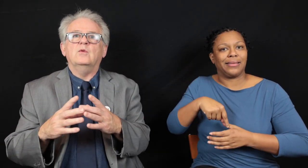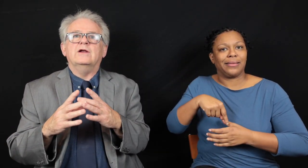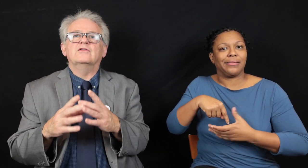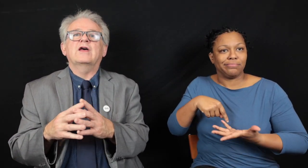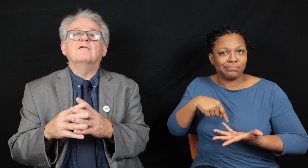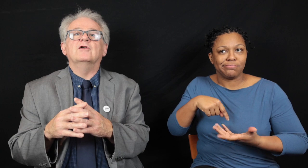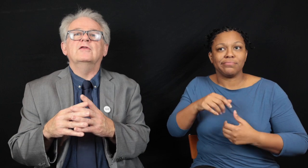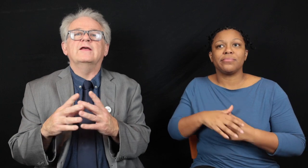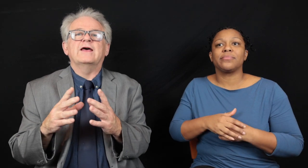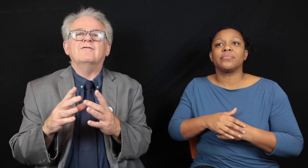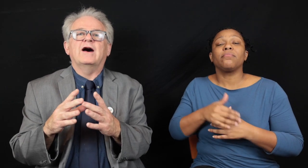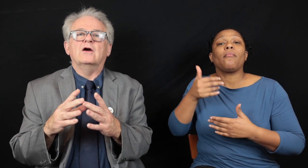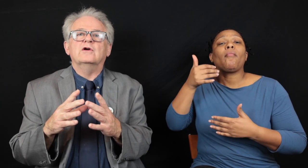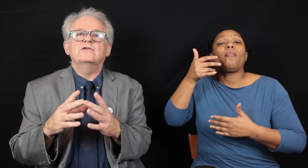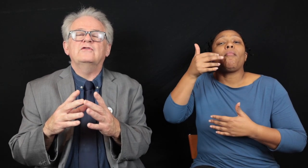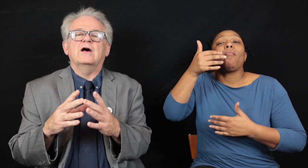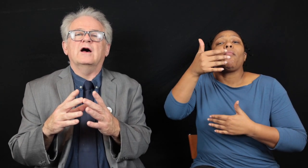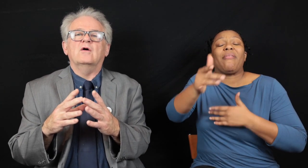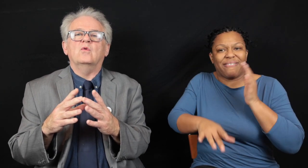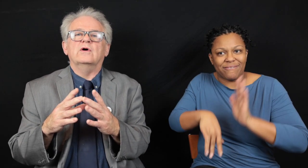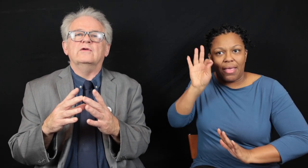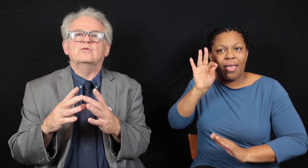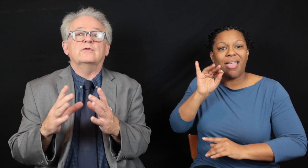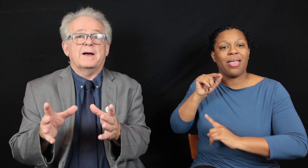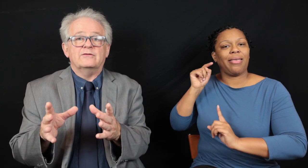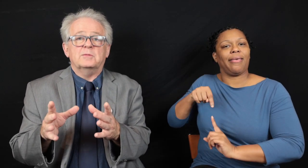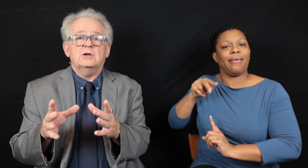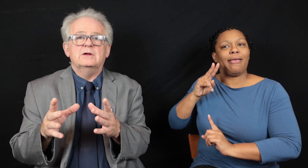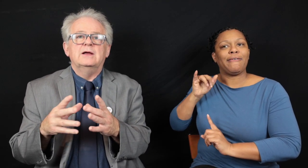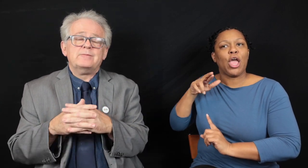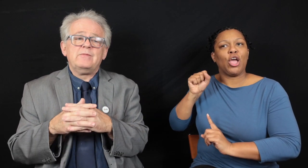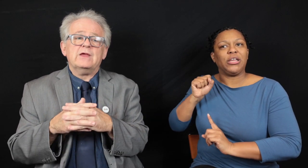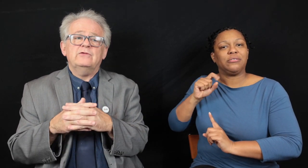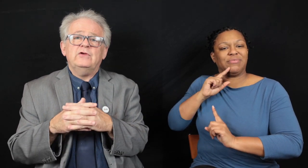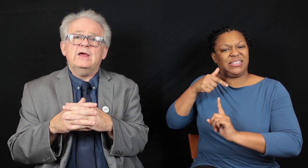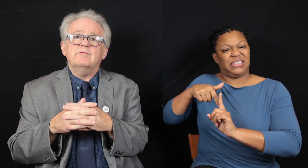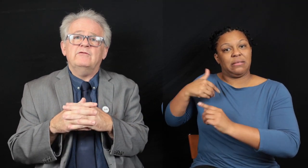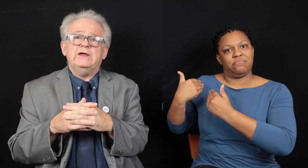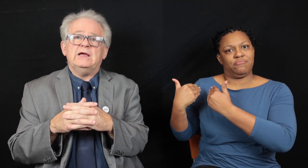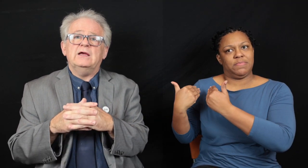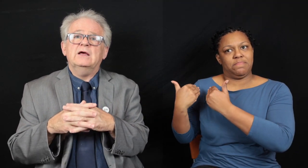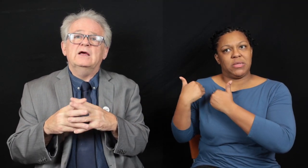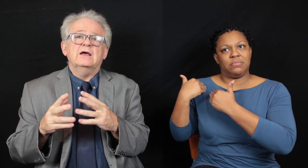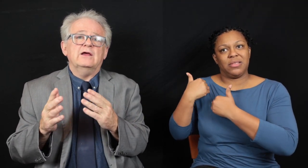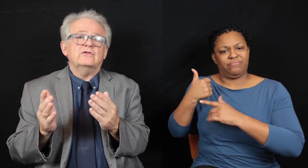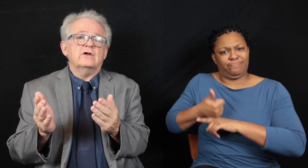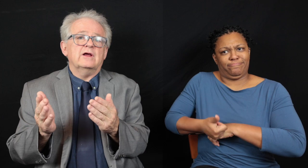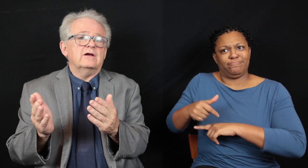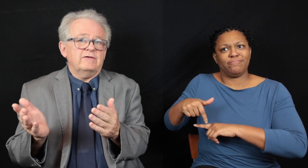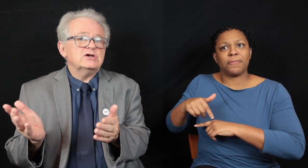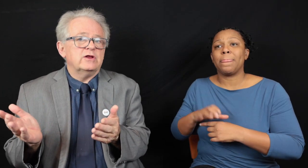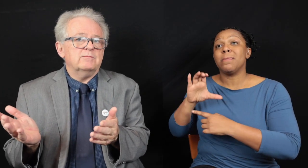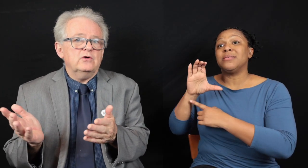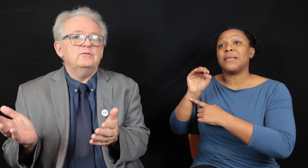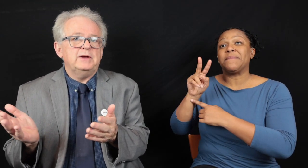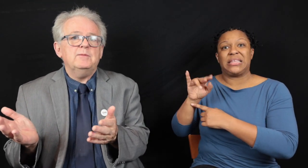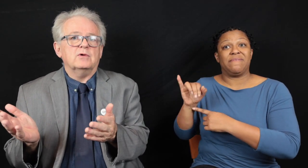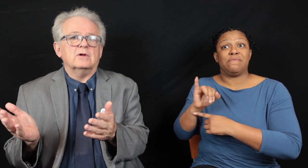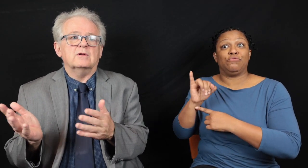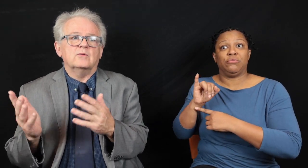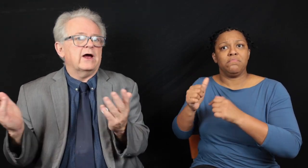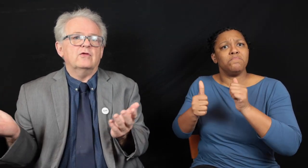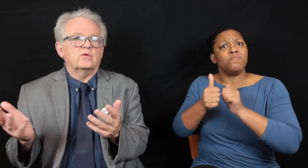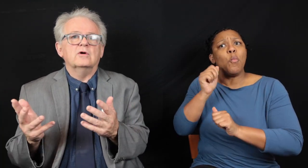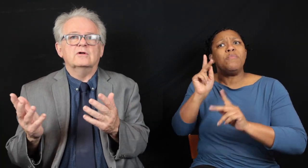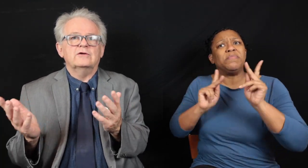we discovered that the virus was responsible. CMV is an infection that most people around the